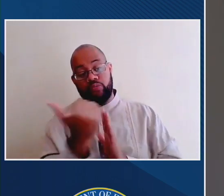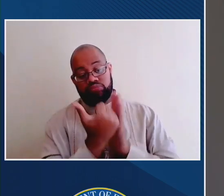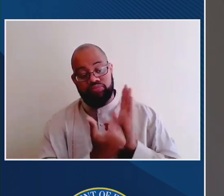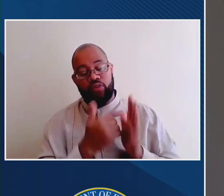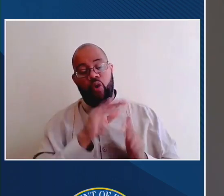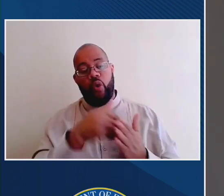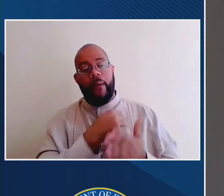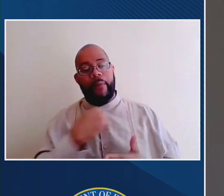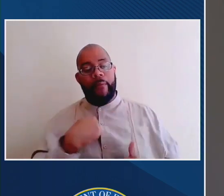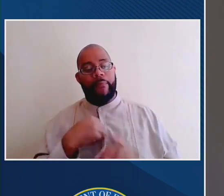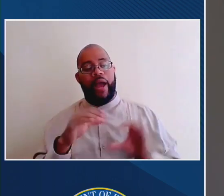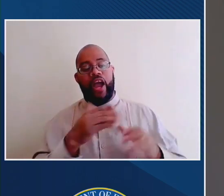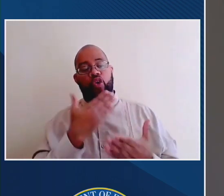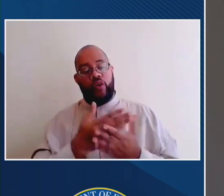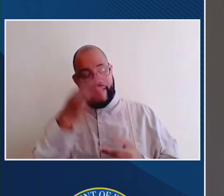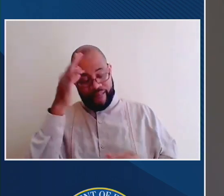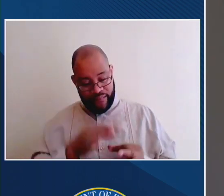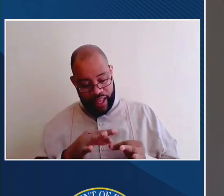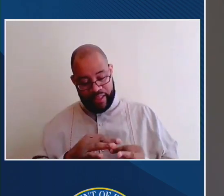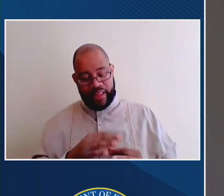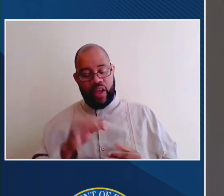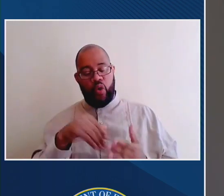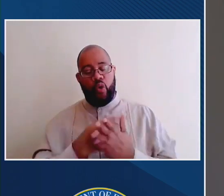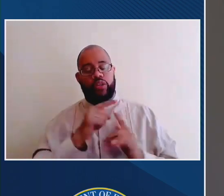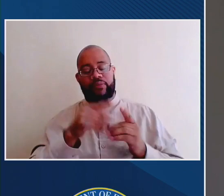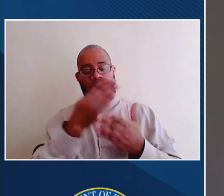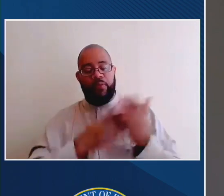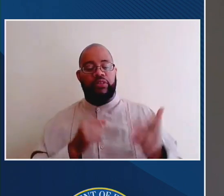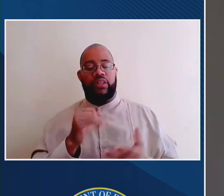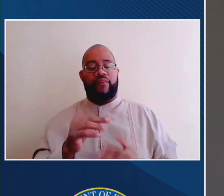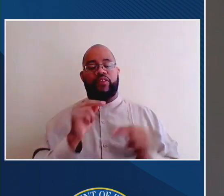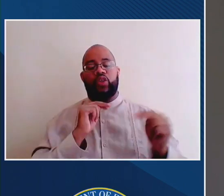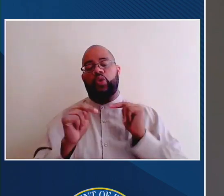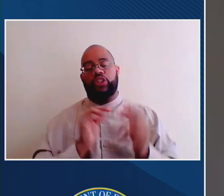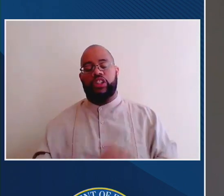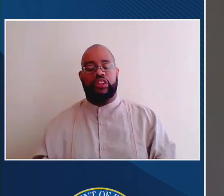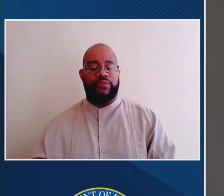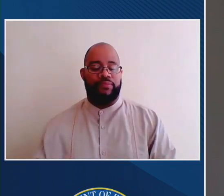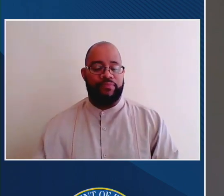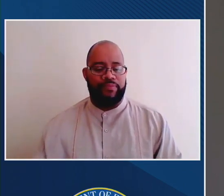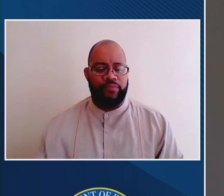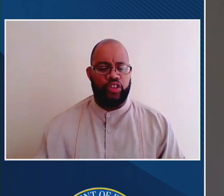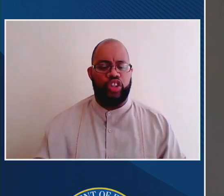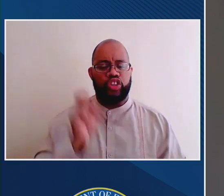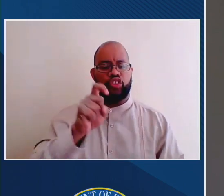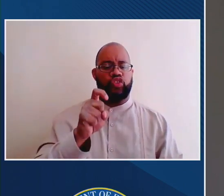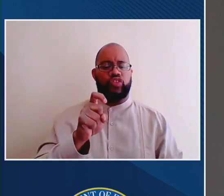good faith in all aspects of negotiations and should refrain from characterizing the